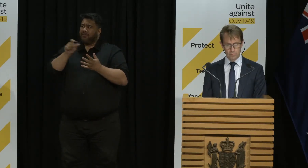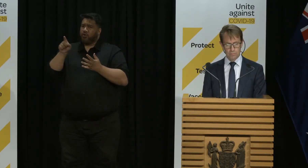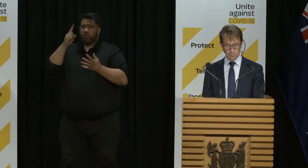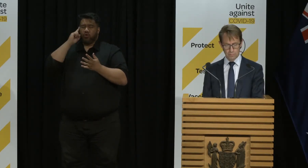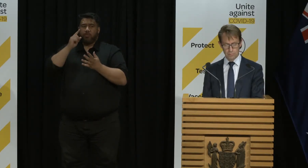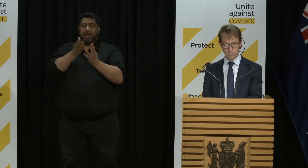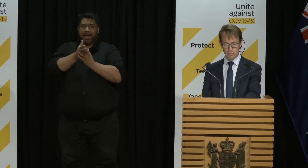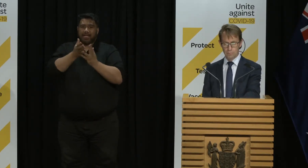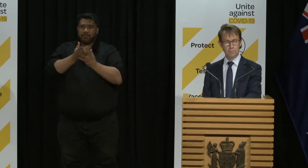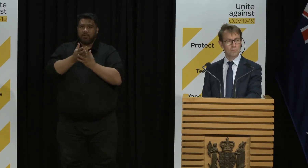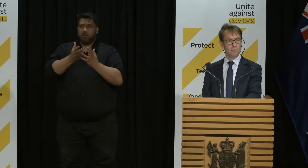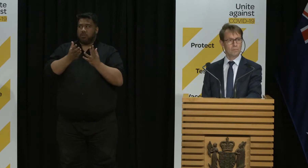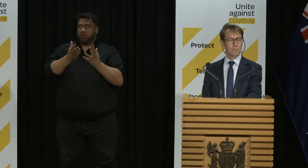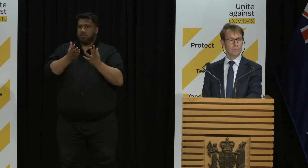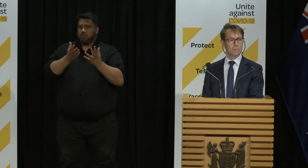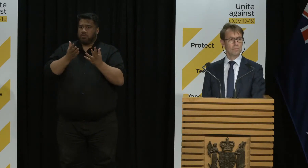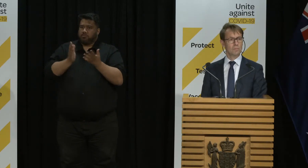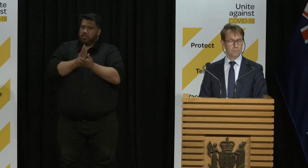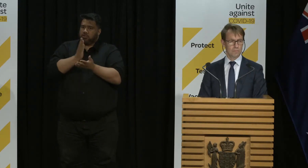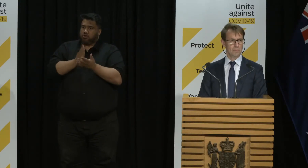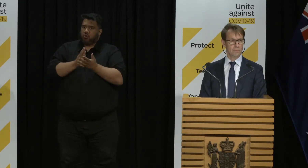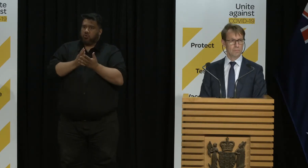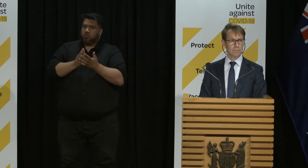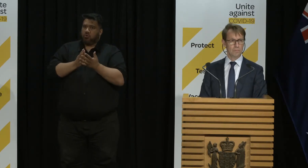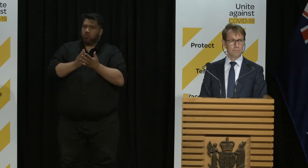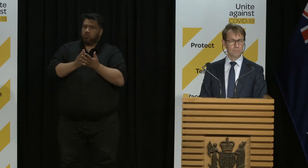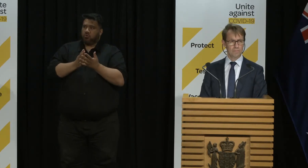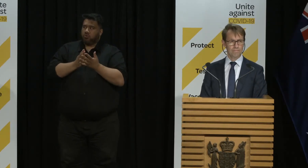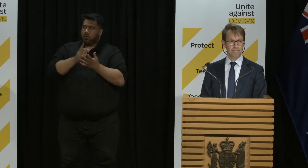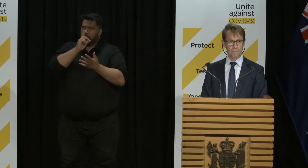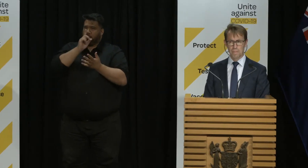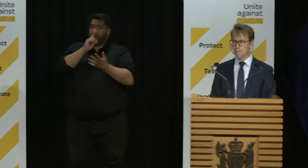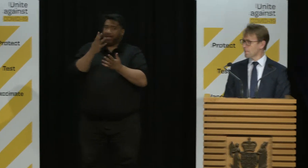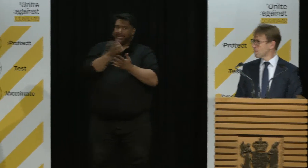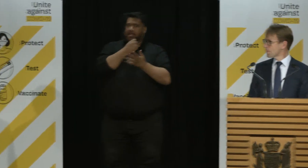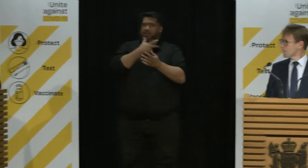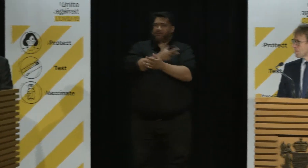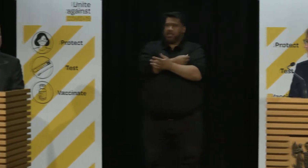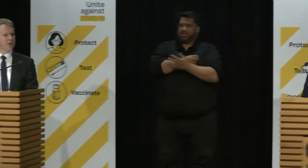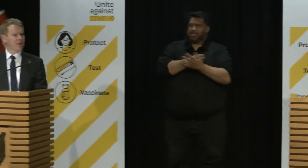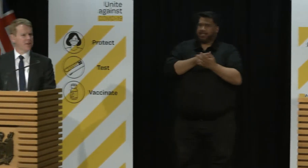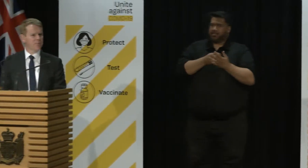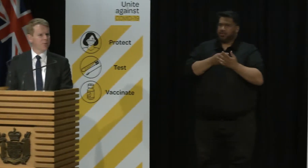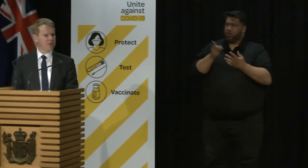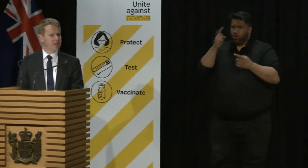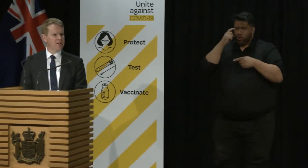access over that. Was consideration to